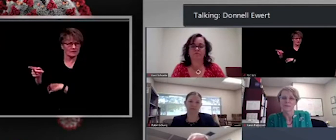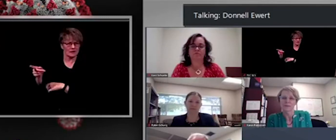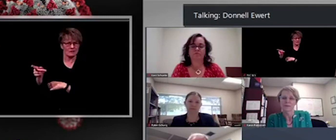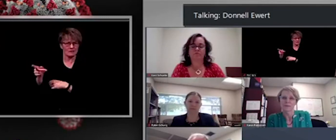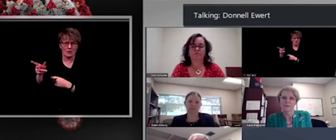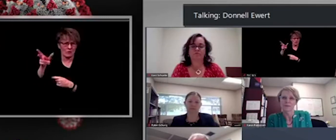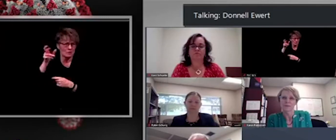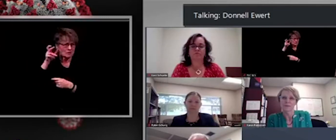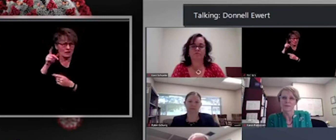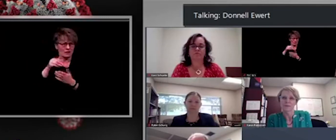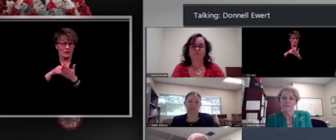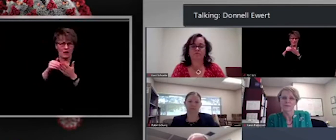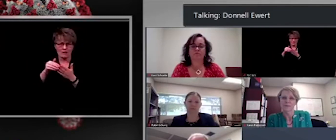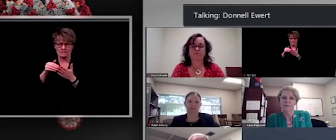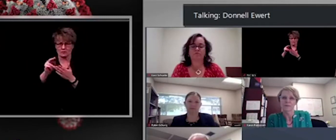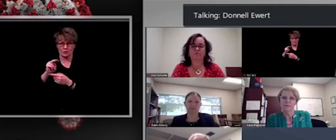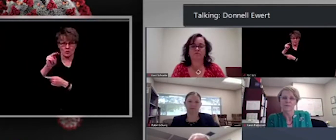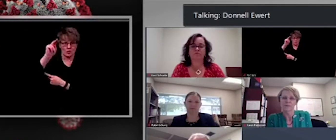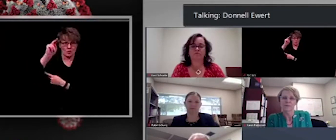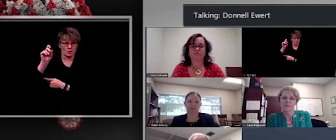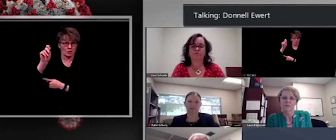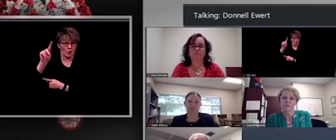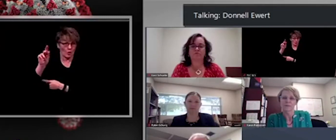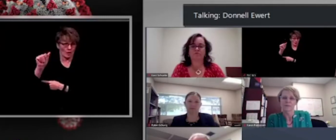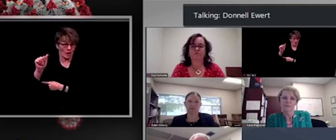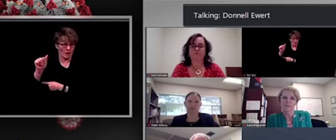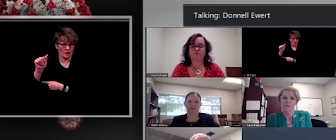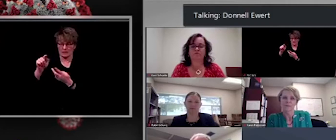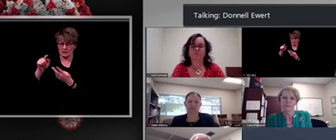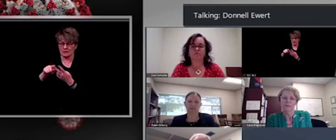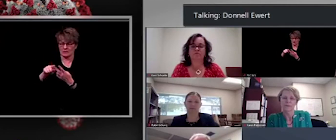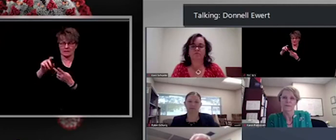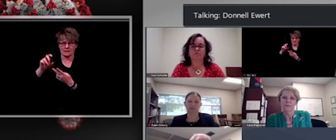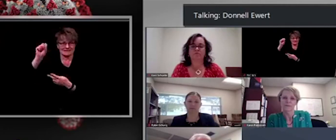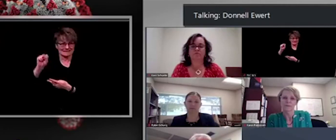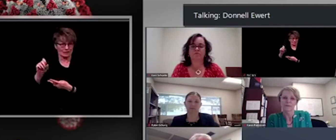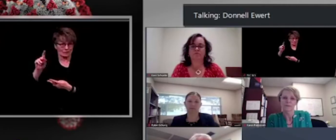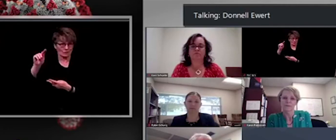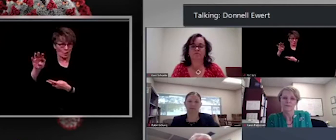two states with the highest case rate in the country right now. So, I don't think the strategies